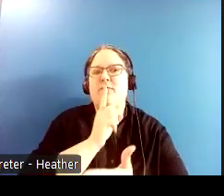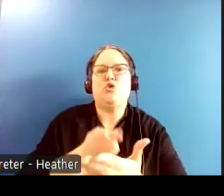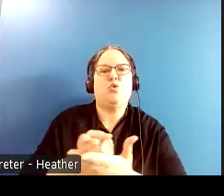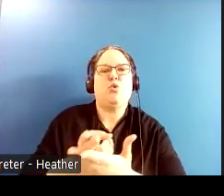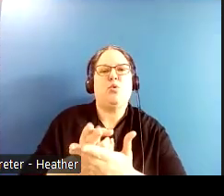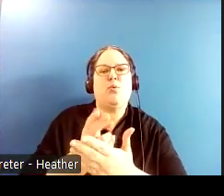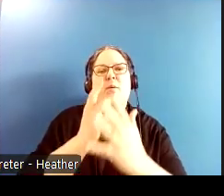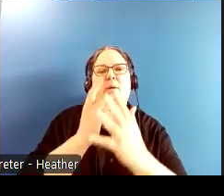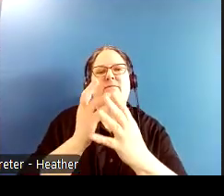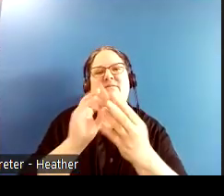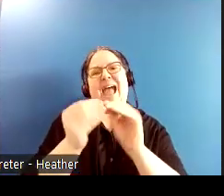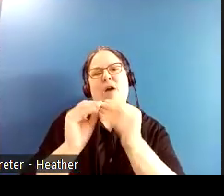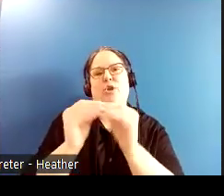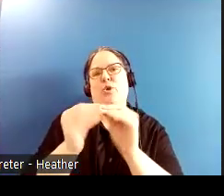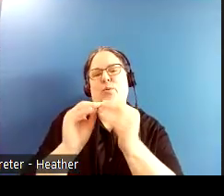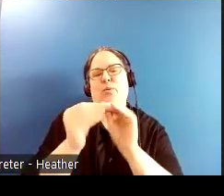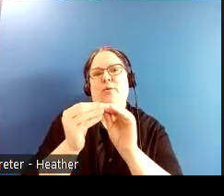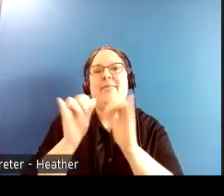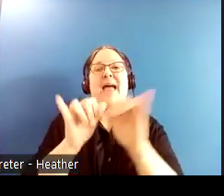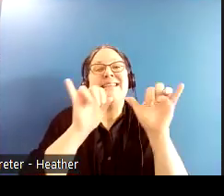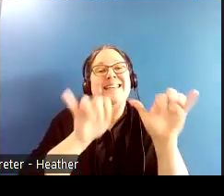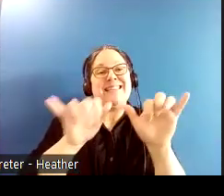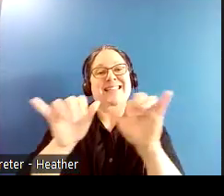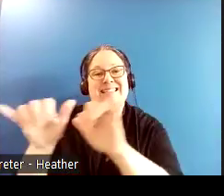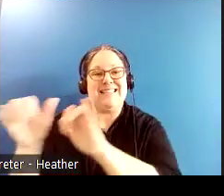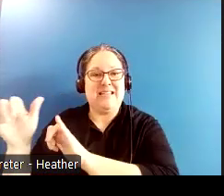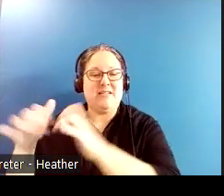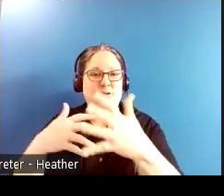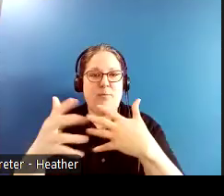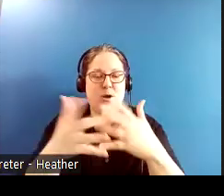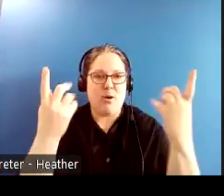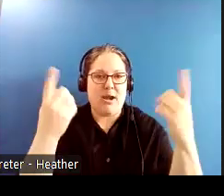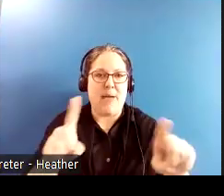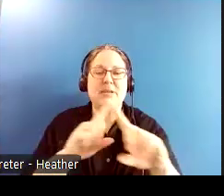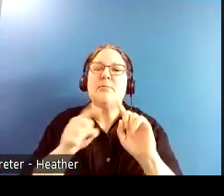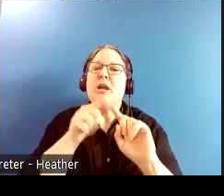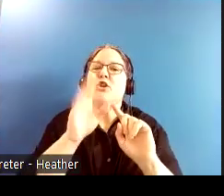uh that that is the same or consistent no matter what happens, but that you can make mistakes when